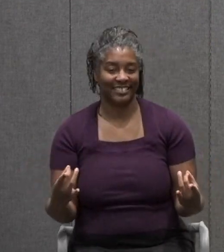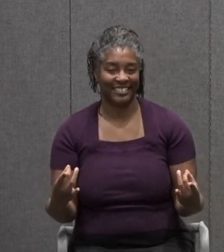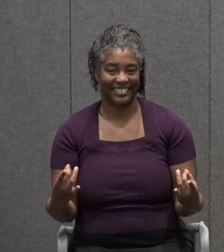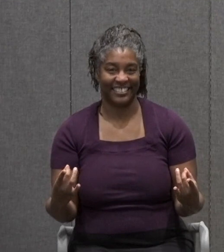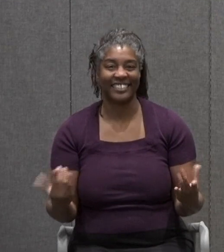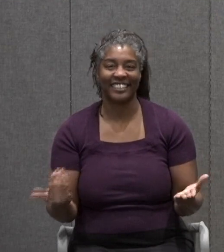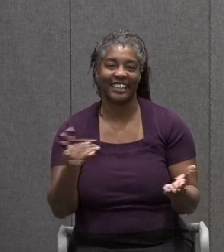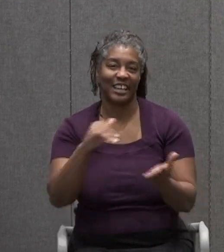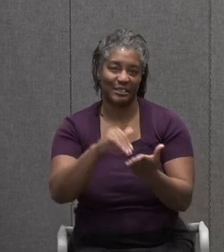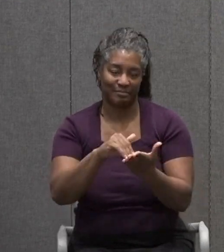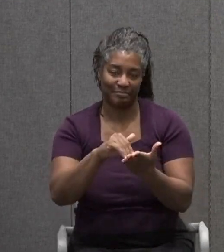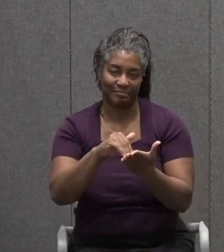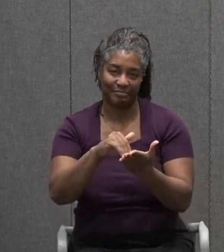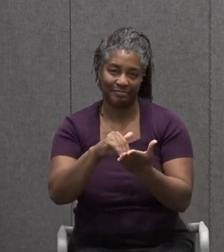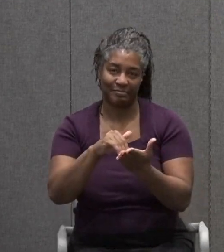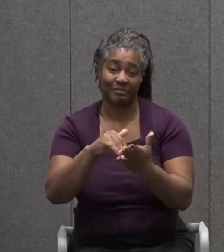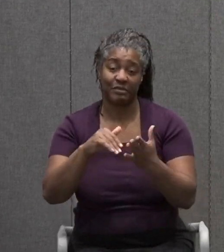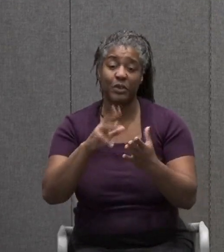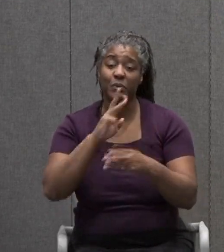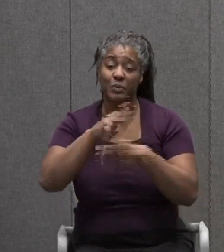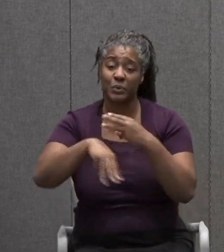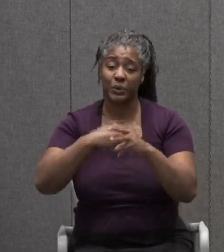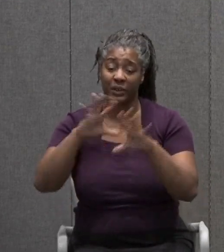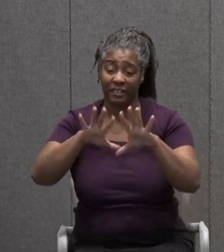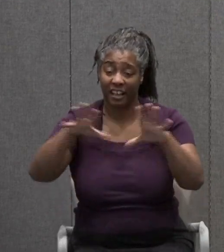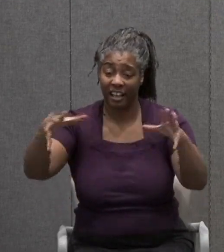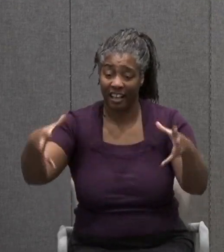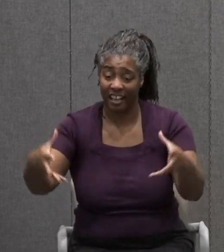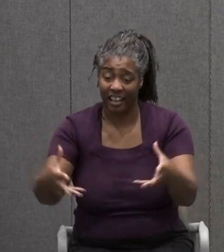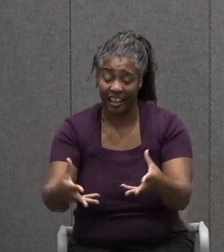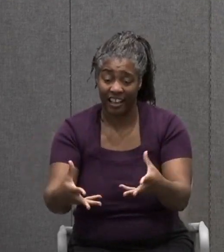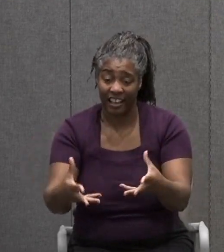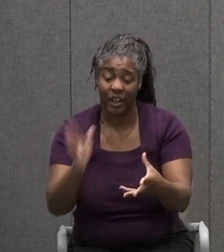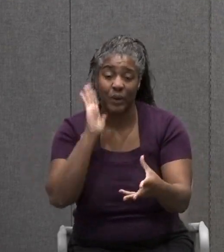May the whole world be filled with joy, peace,